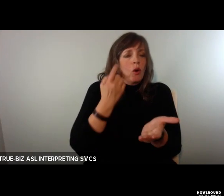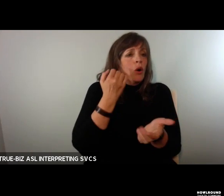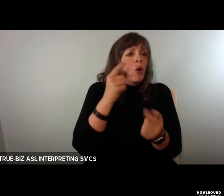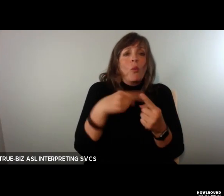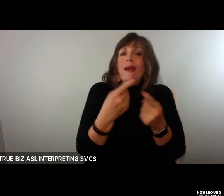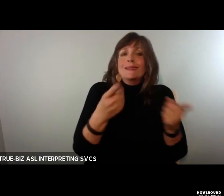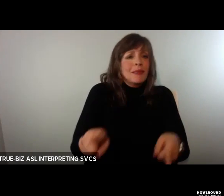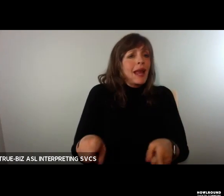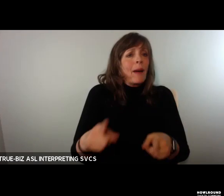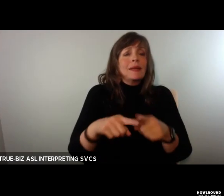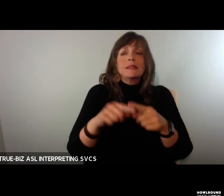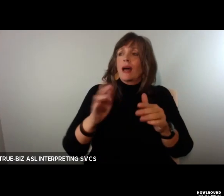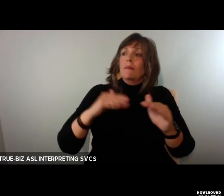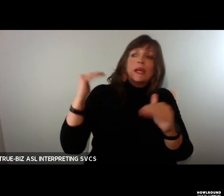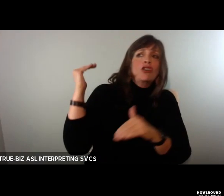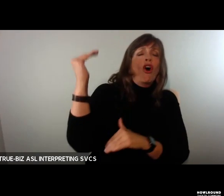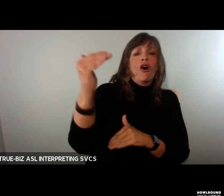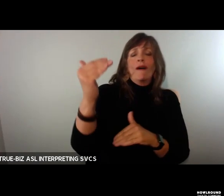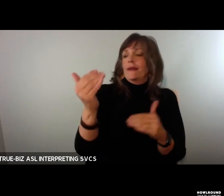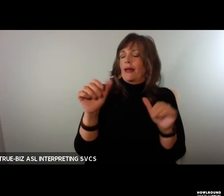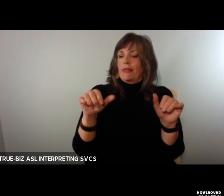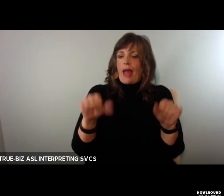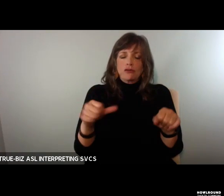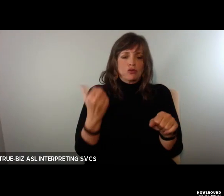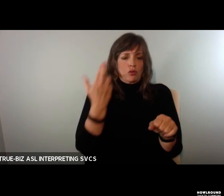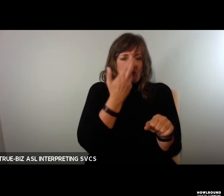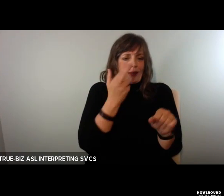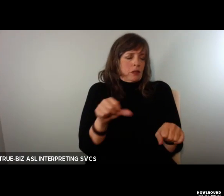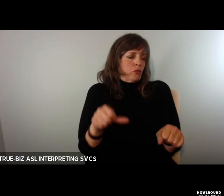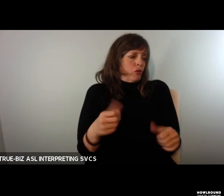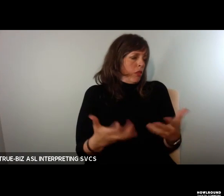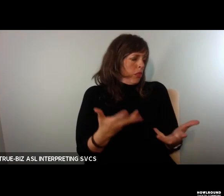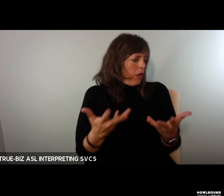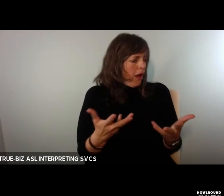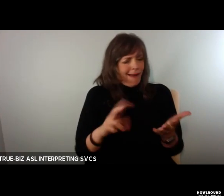the actual reasonable intention or control of the parties.